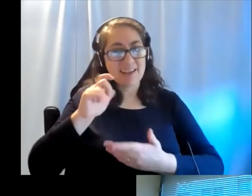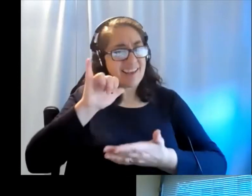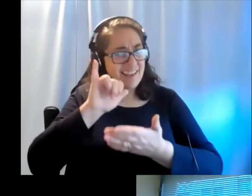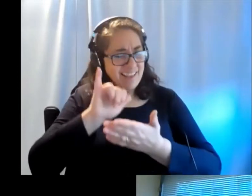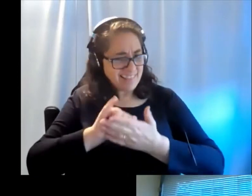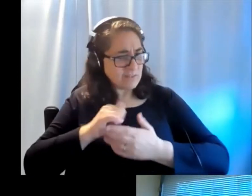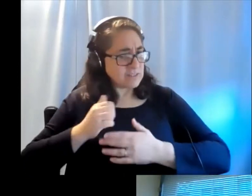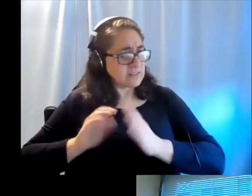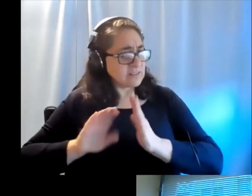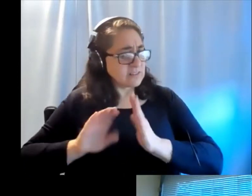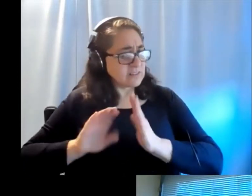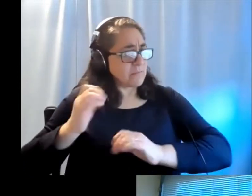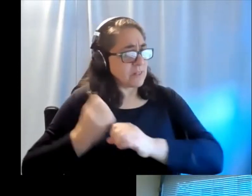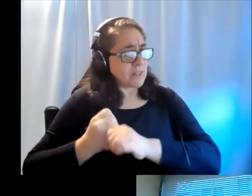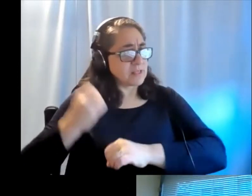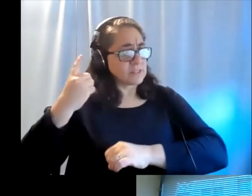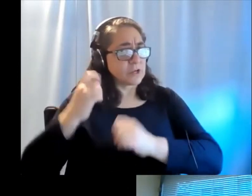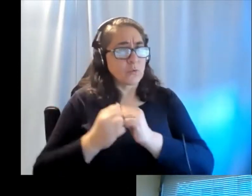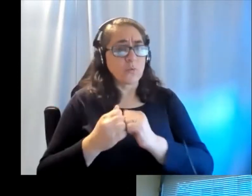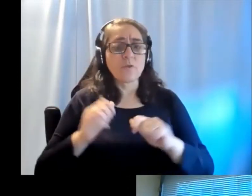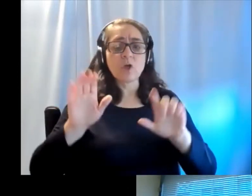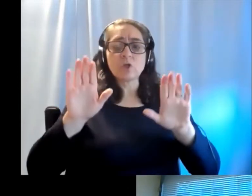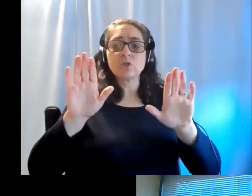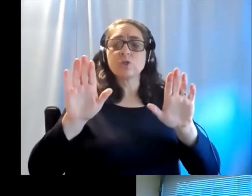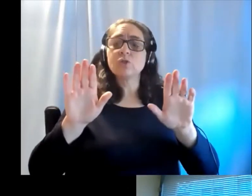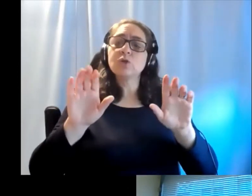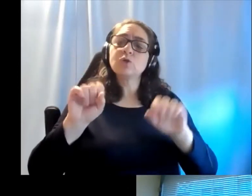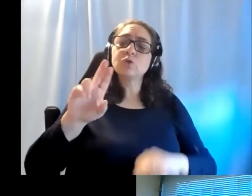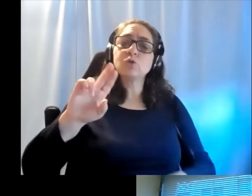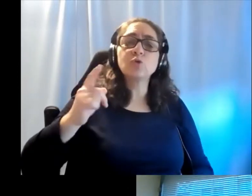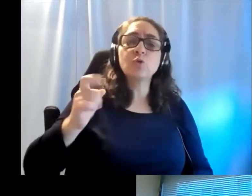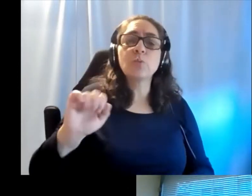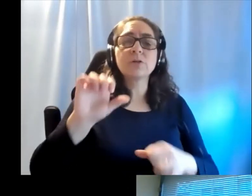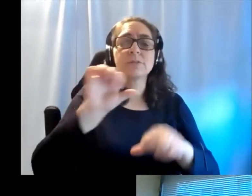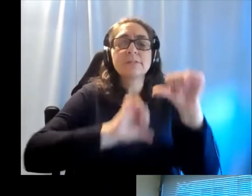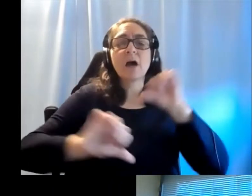That is, again, freely downloadable on the CDC.